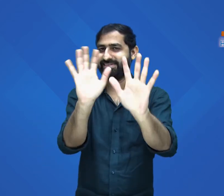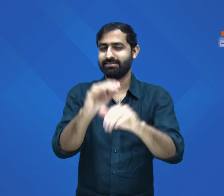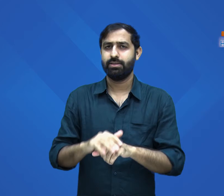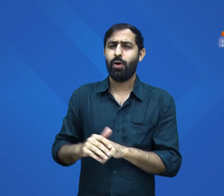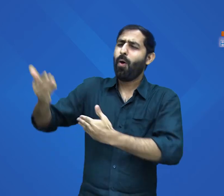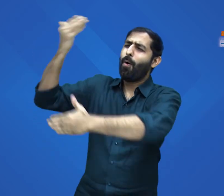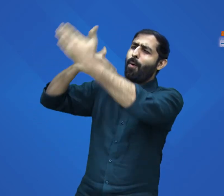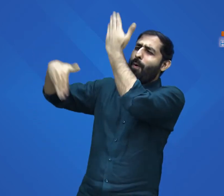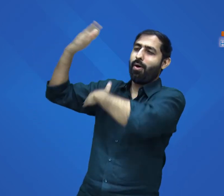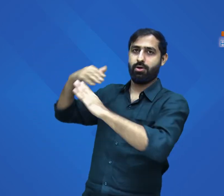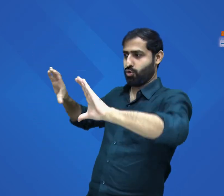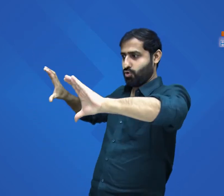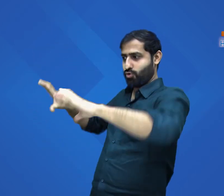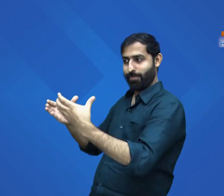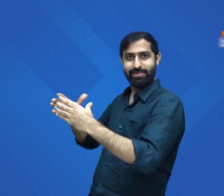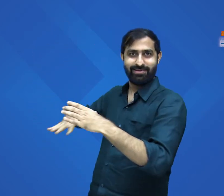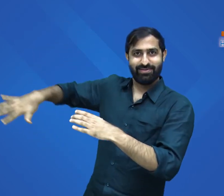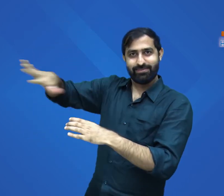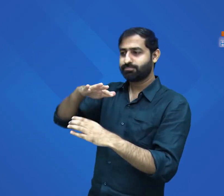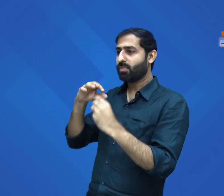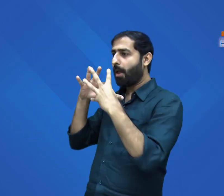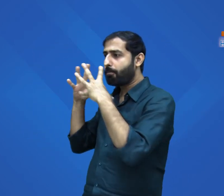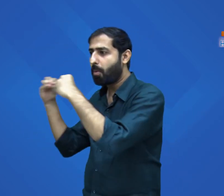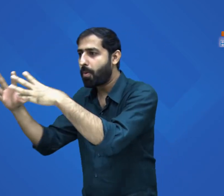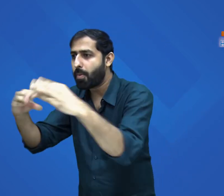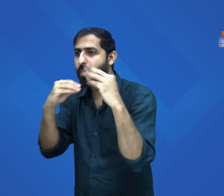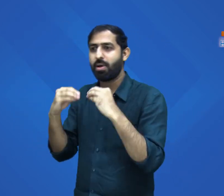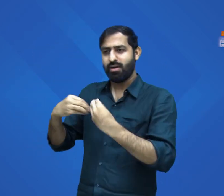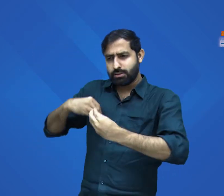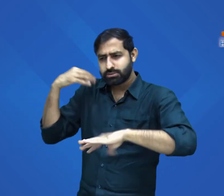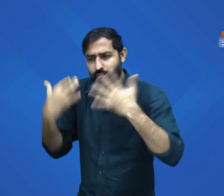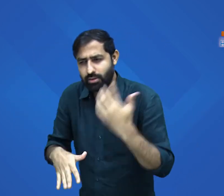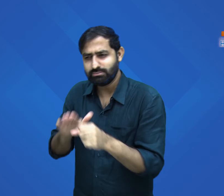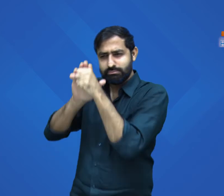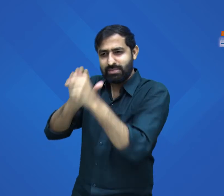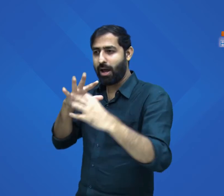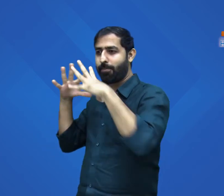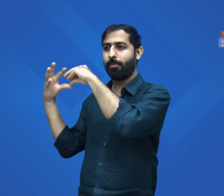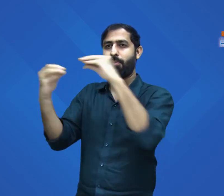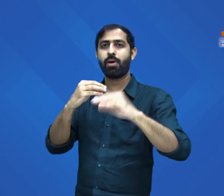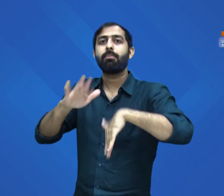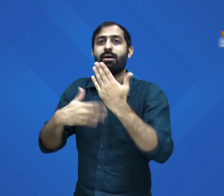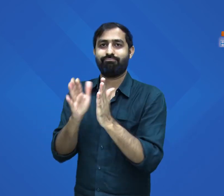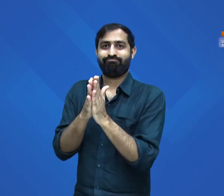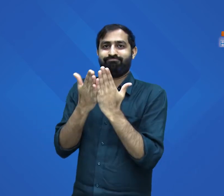Let me tell you. Any incident when it happens is talked about among the people, these get carried ahead in the form of